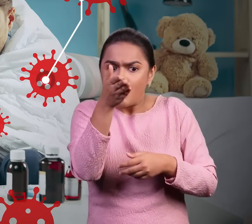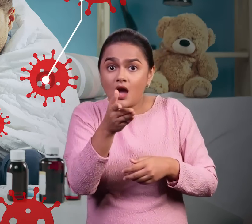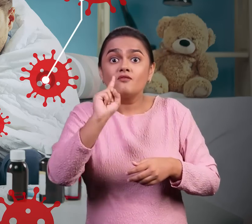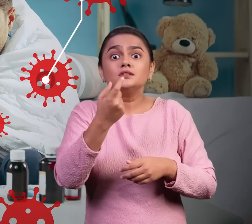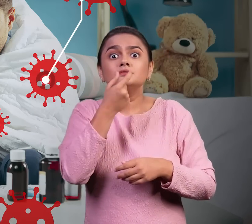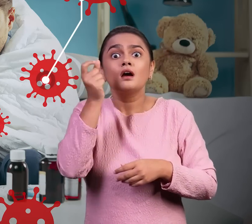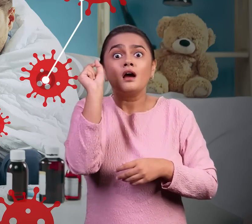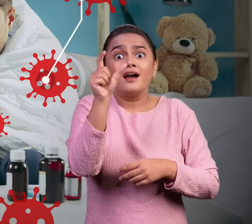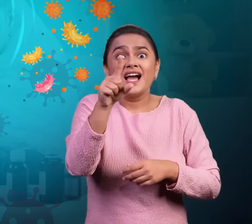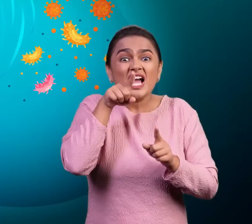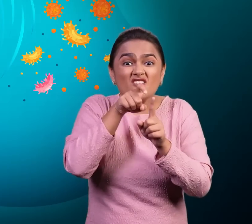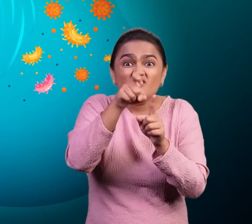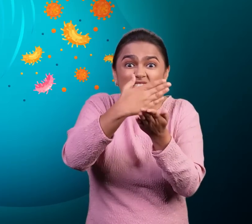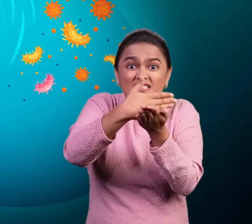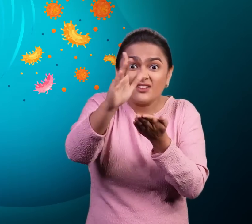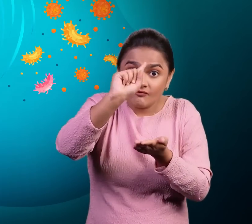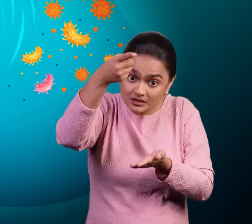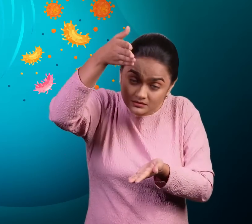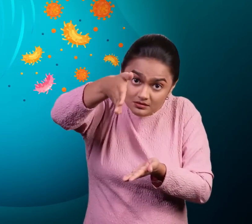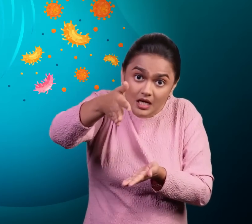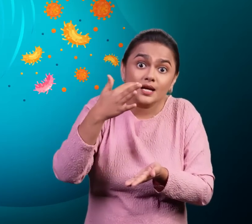It is important to treat your infection first.